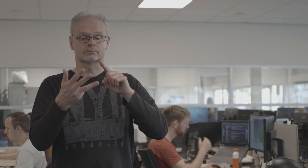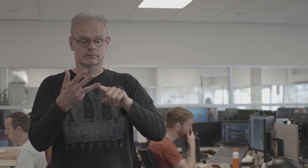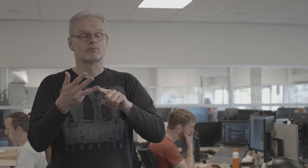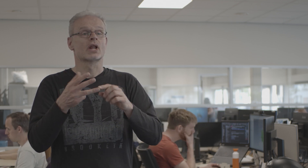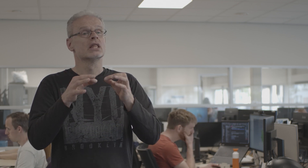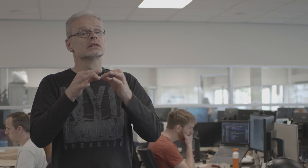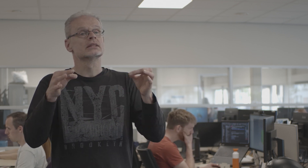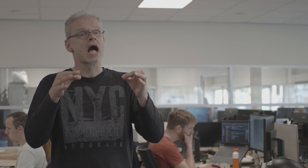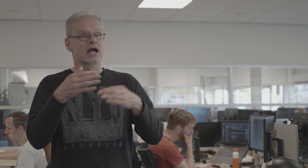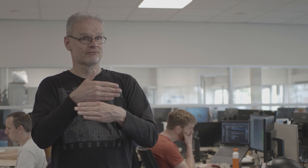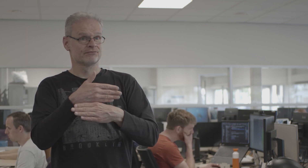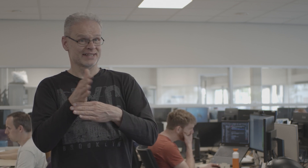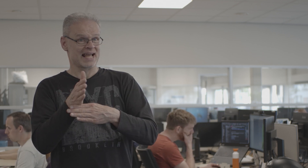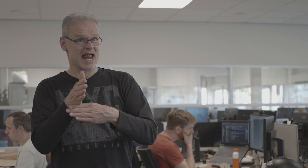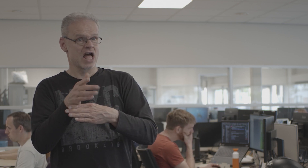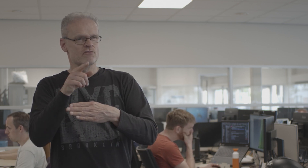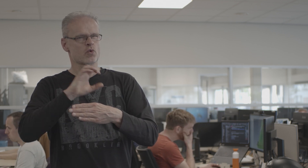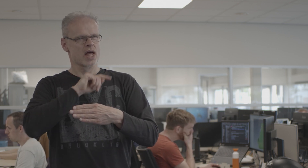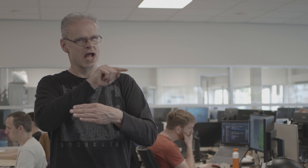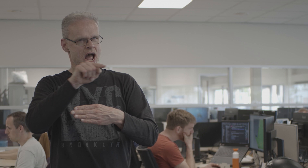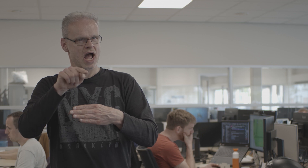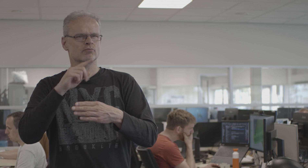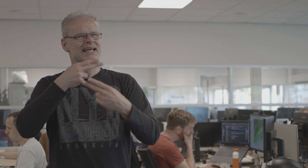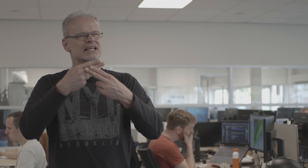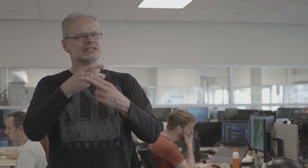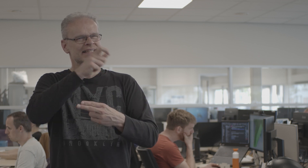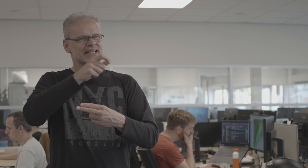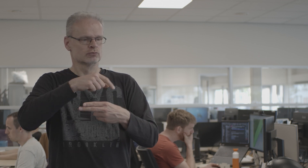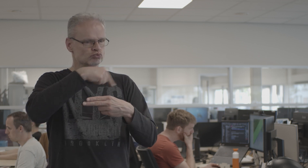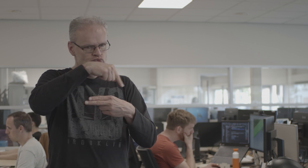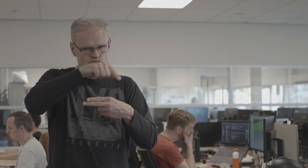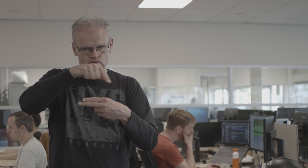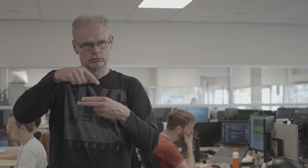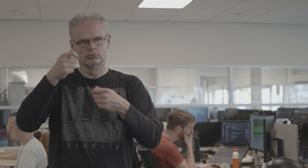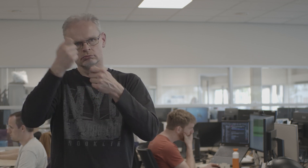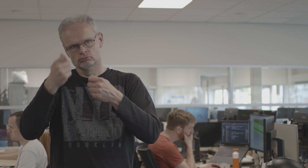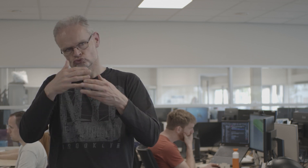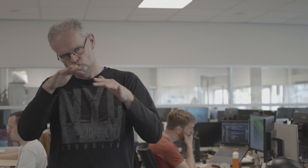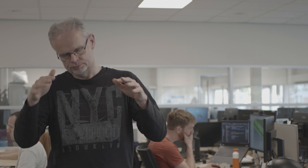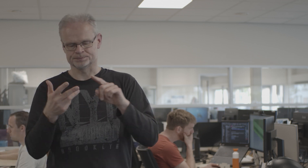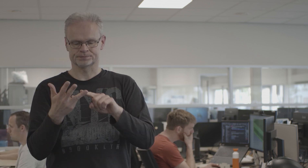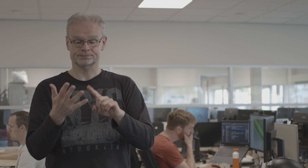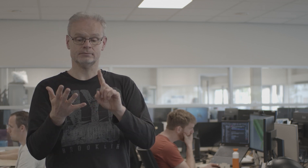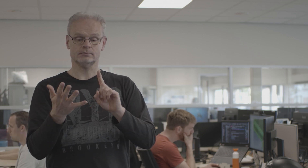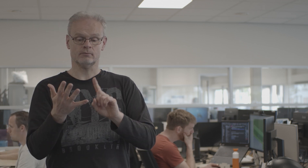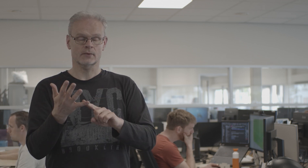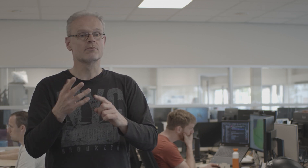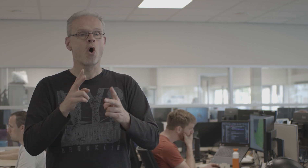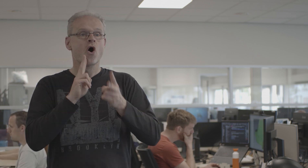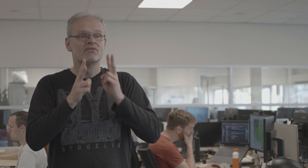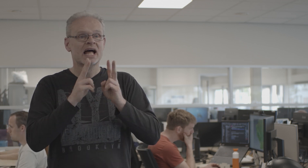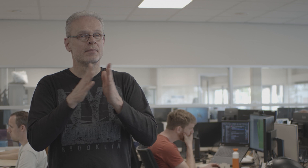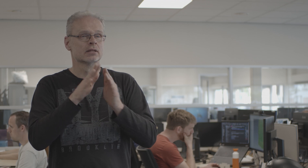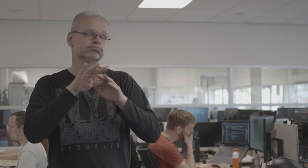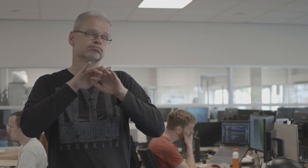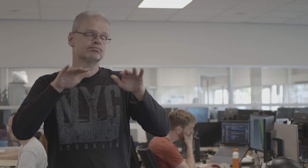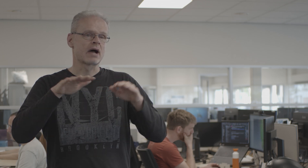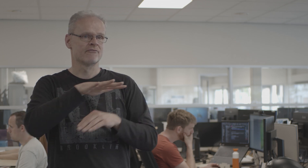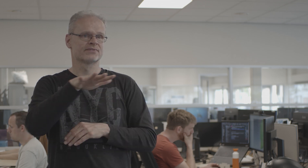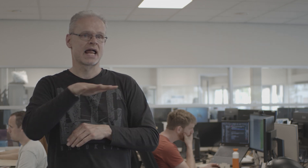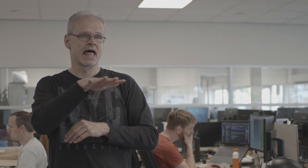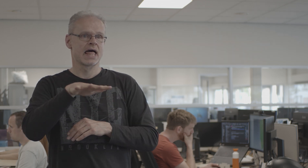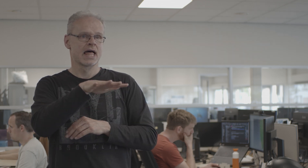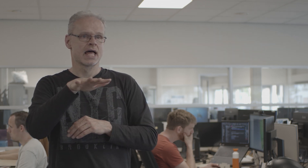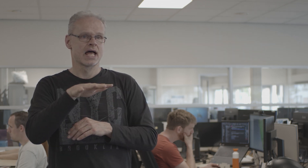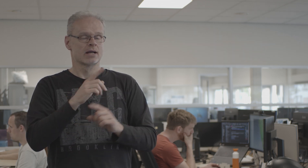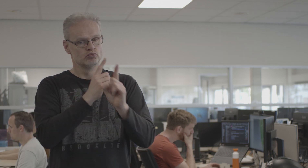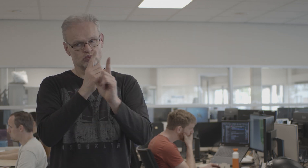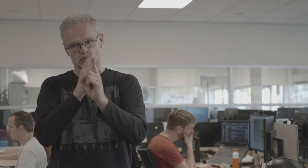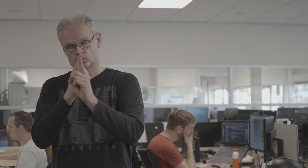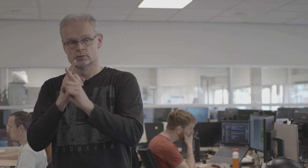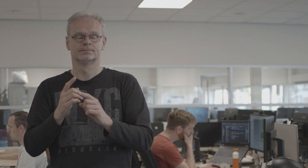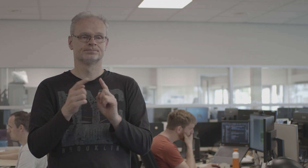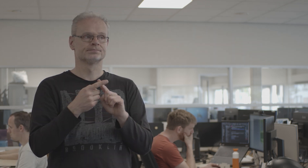distributing tasks to fellow engineers, and consulting with various departments.